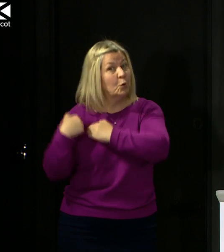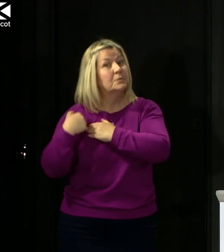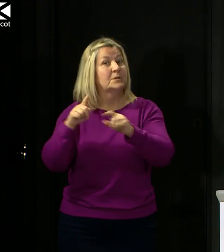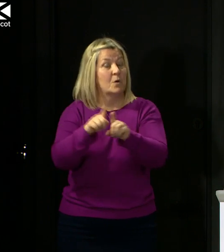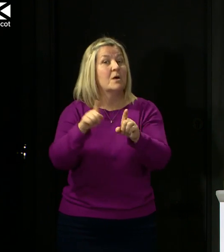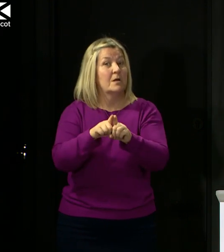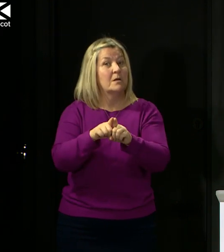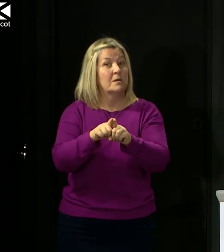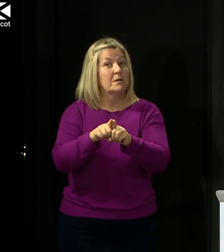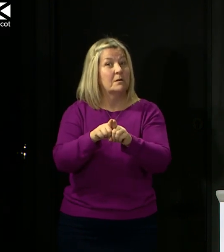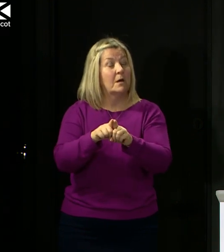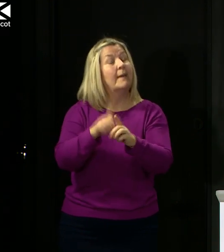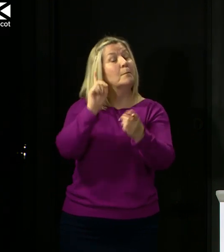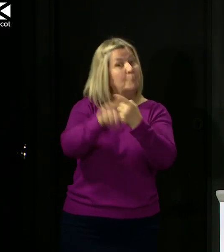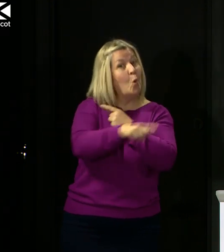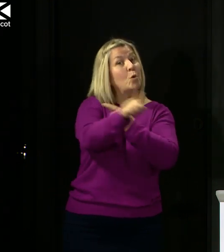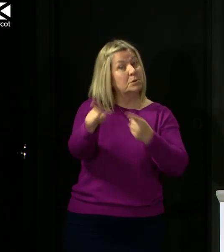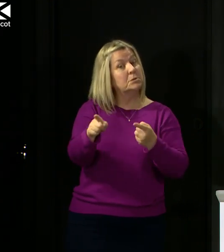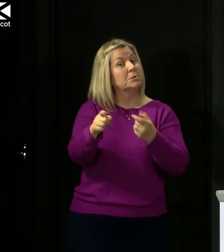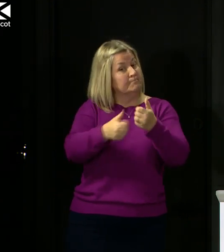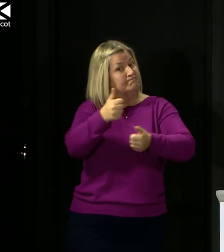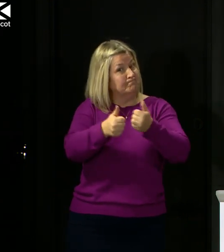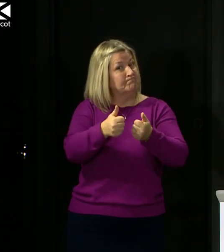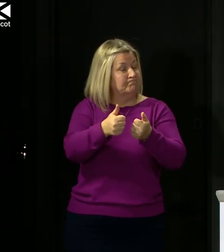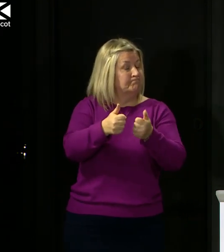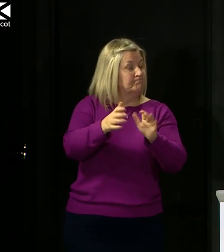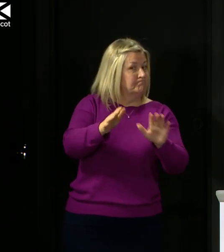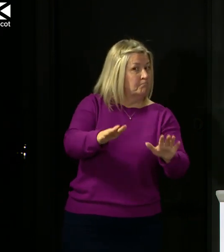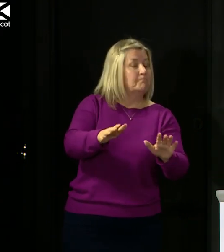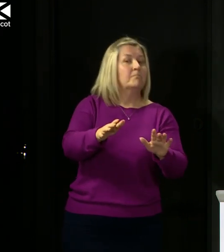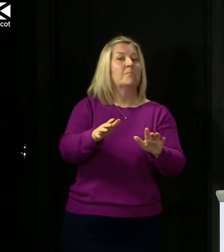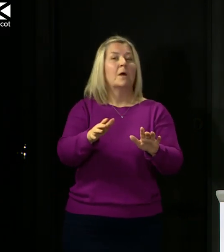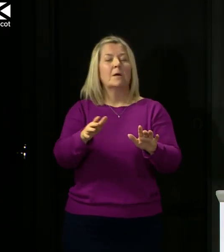the media by and large are doing that well, but I think there is always a need for all